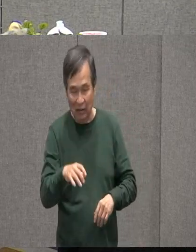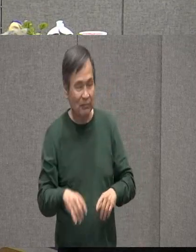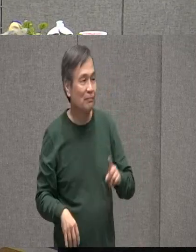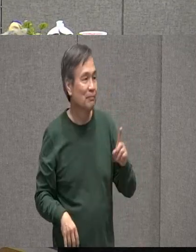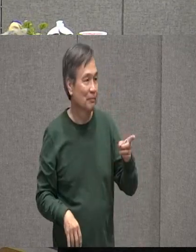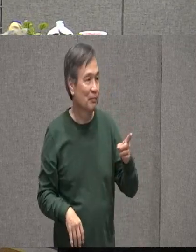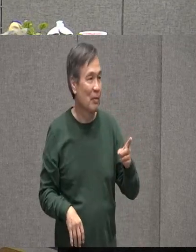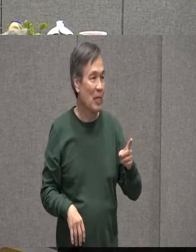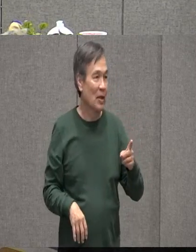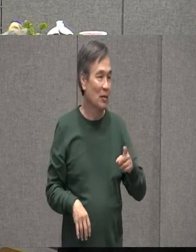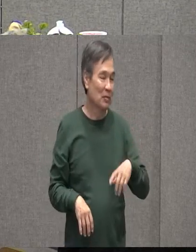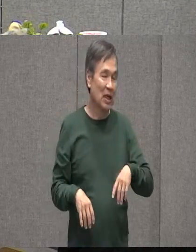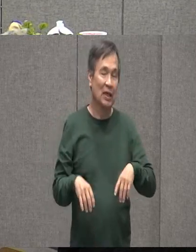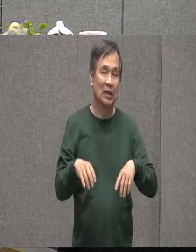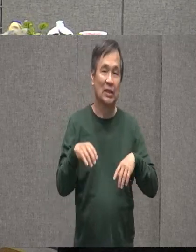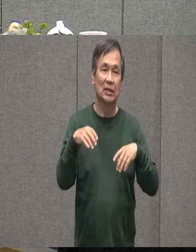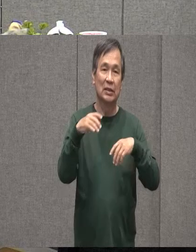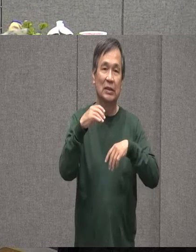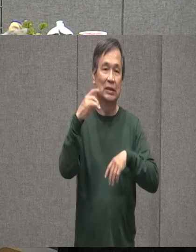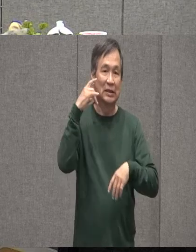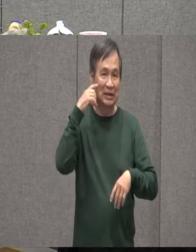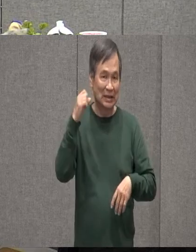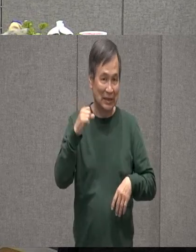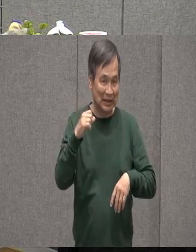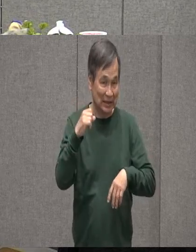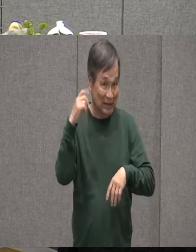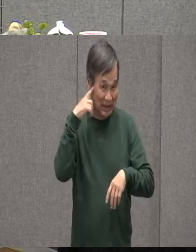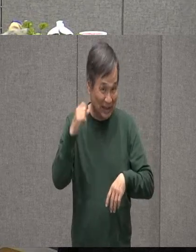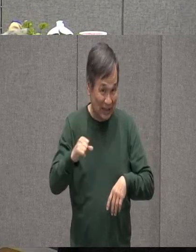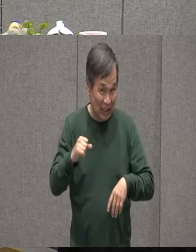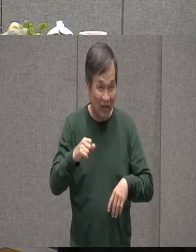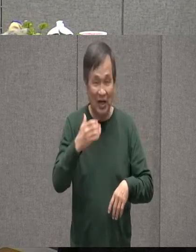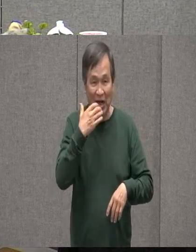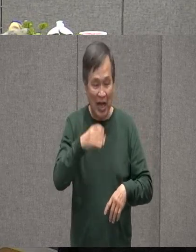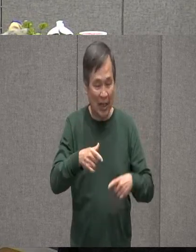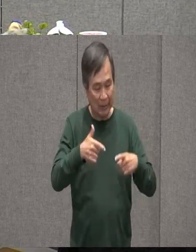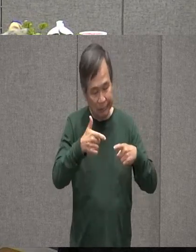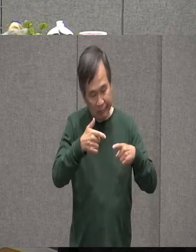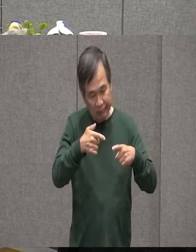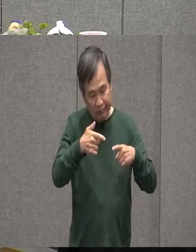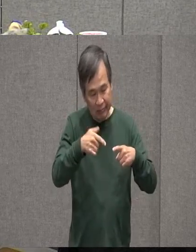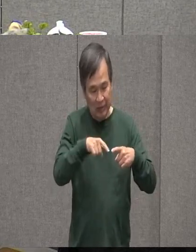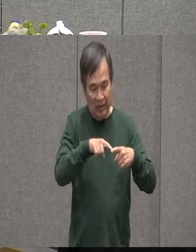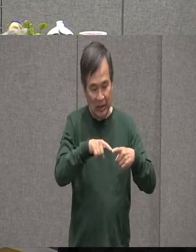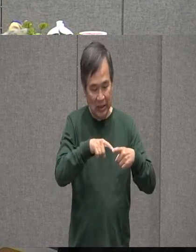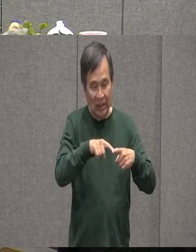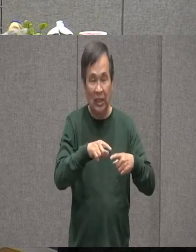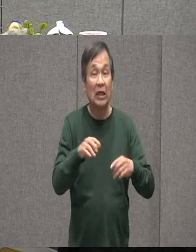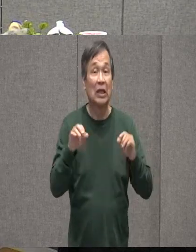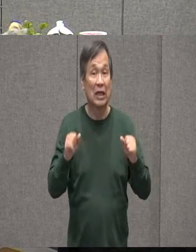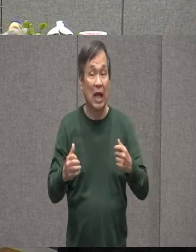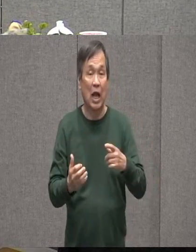but this is sort of where there's a lot of heat. This is where the heating mechanism is so this is where you're most likely to burn yourself.